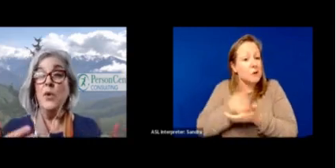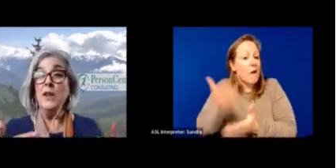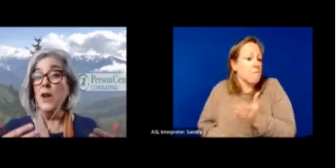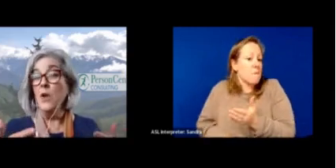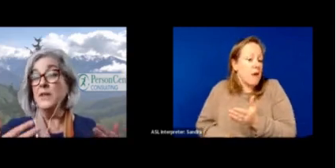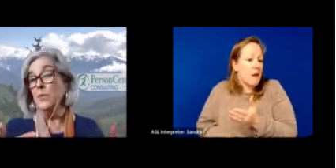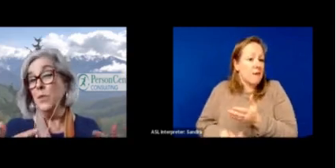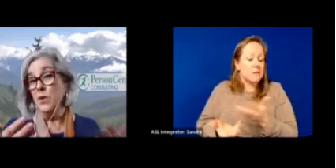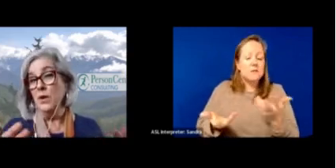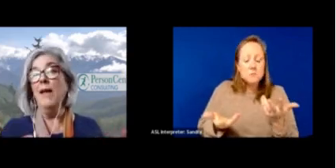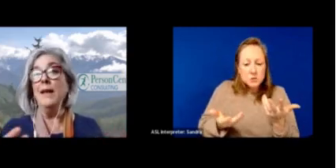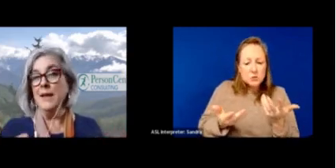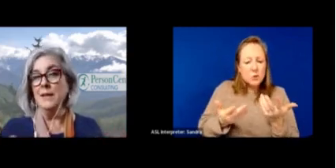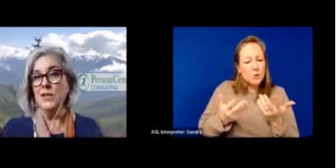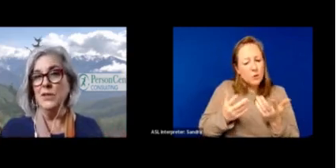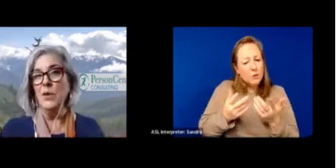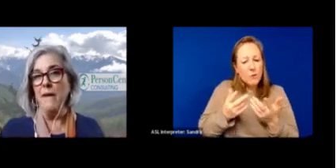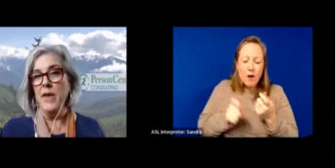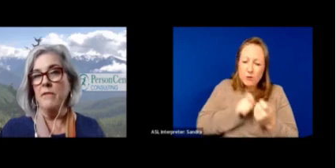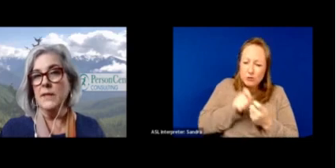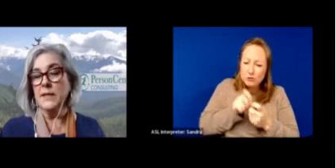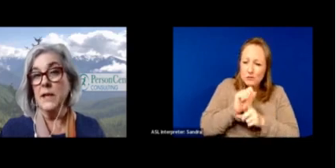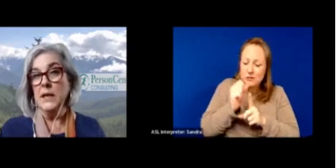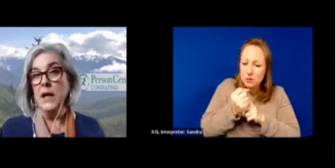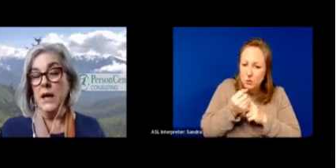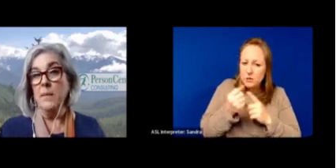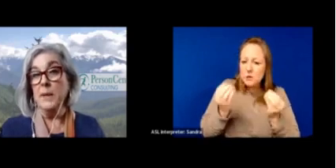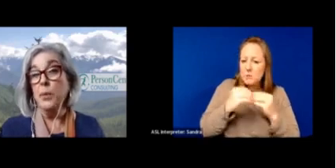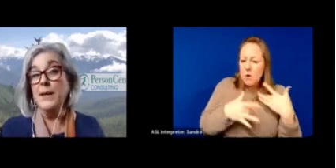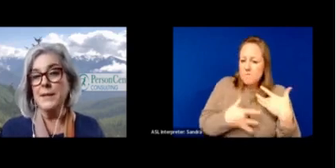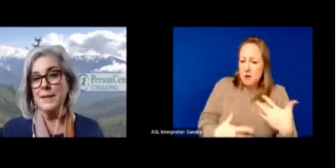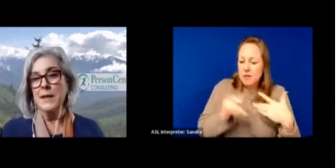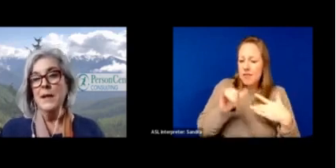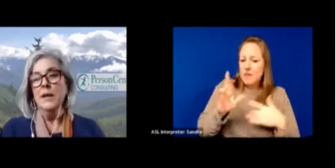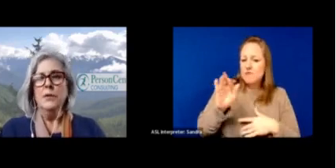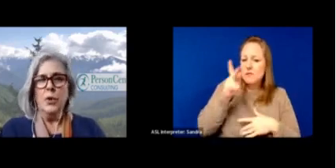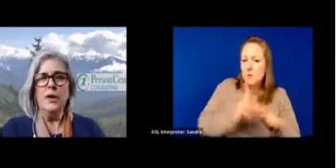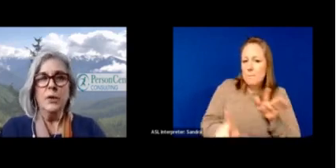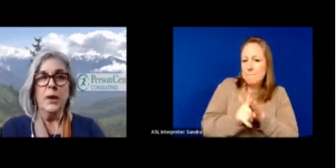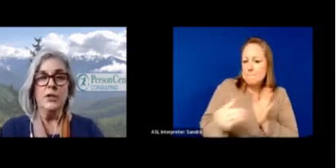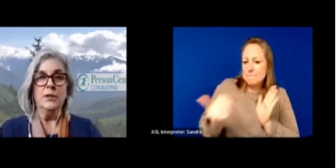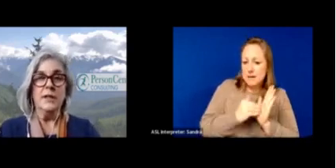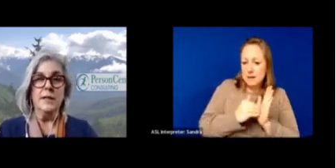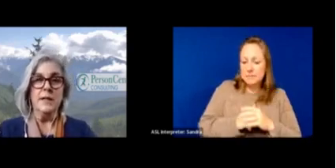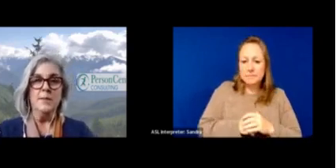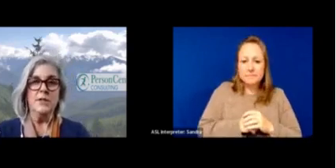that we know is more likely to have that risk? You present? critical question to get teams